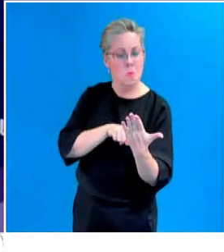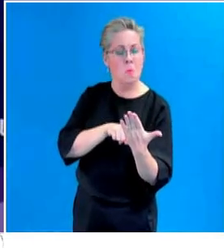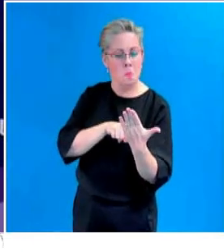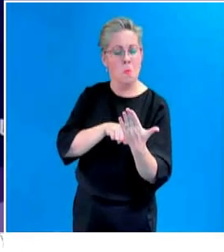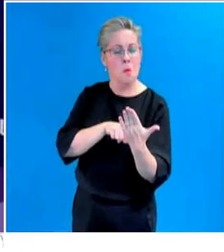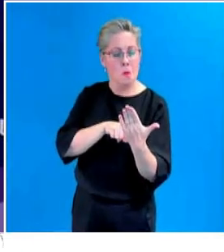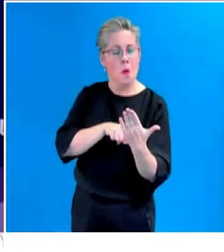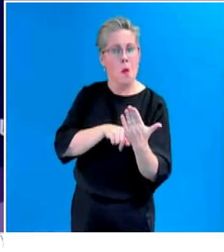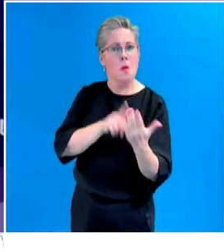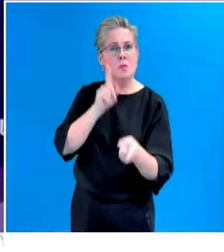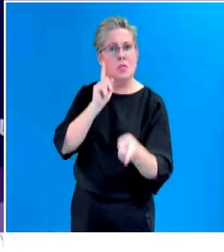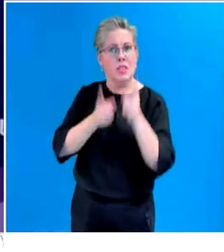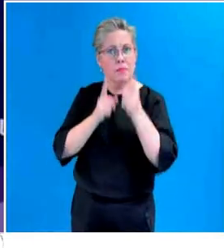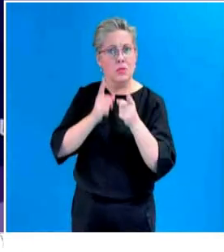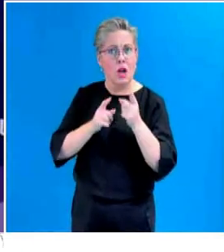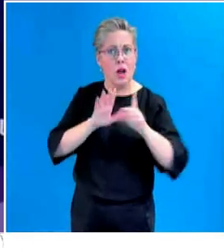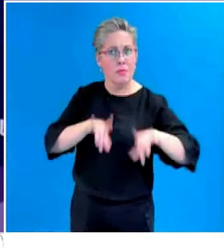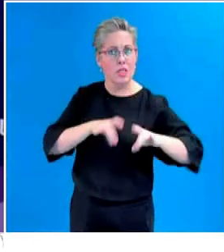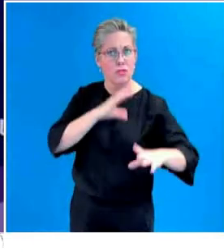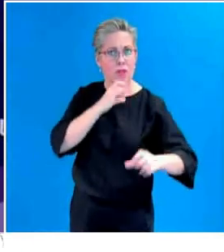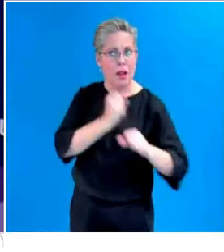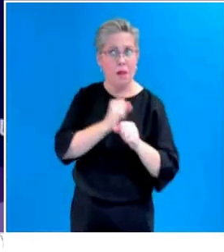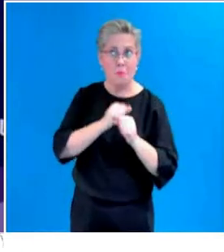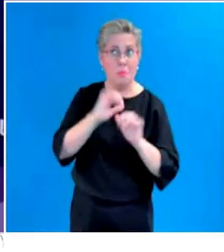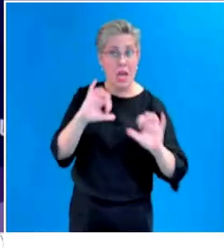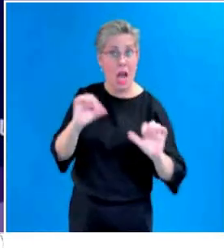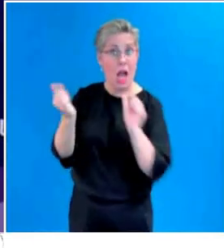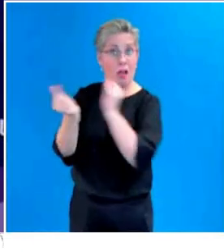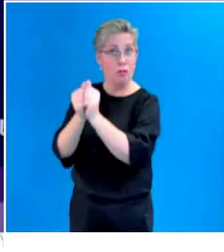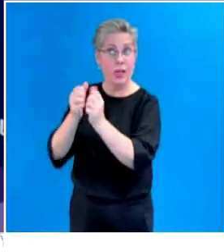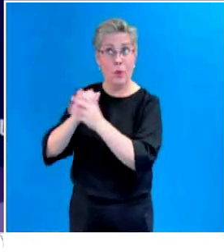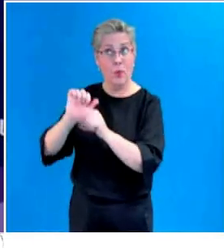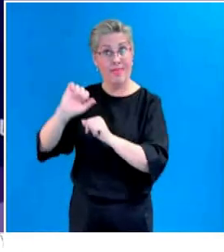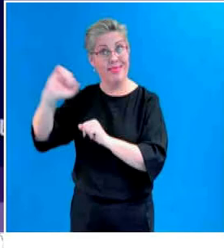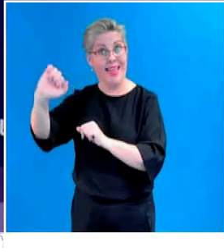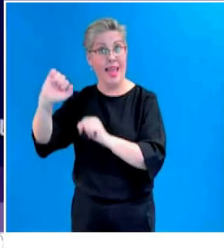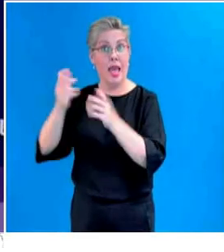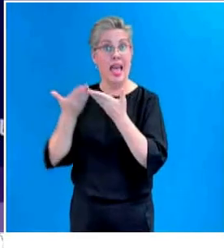Australian Government agrees, sometimes it does not, and if it does not, it does